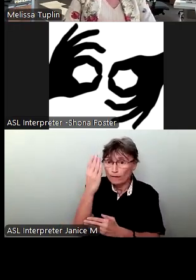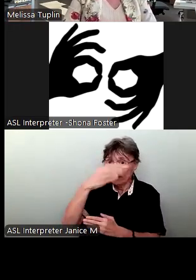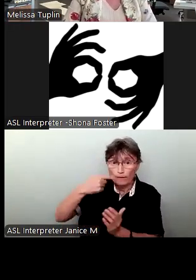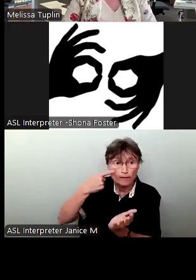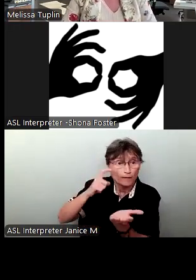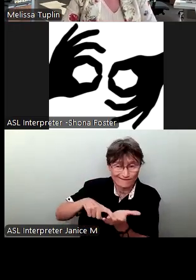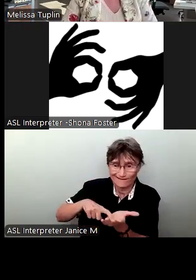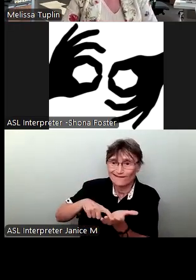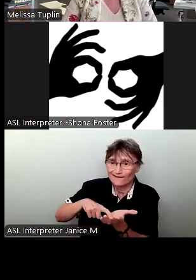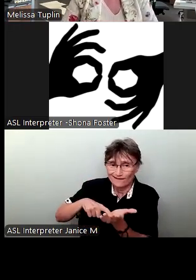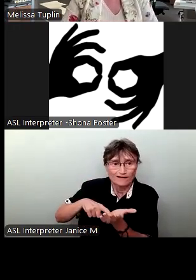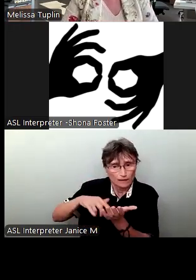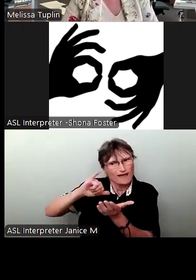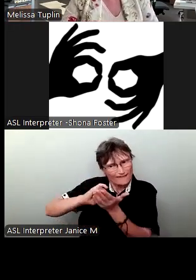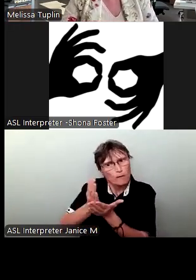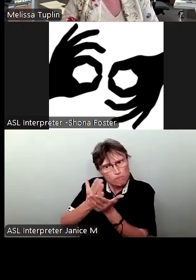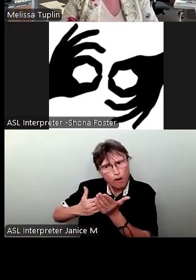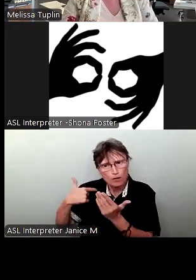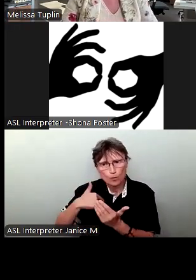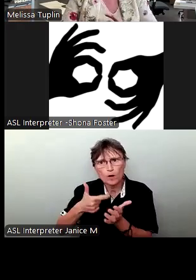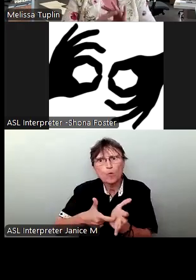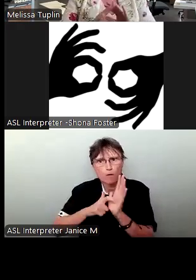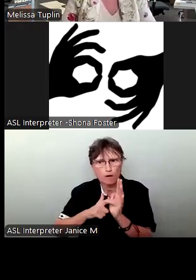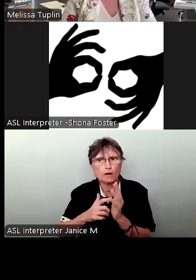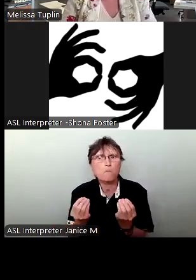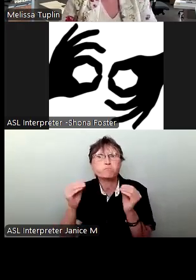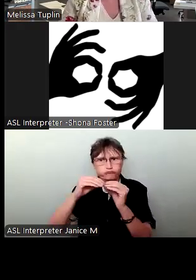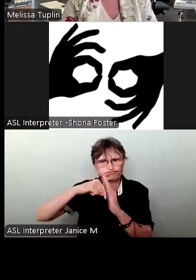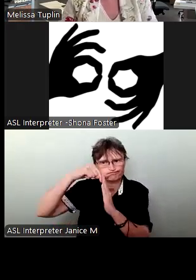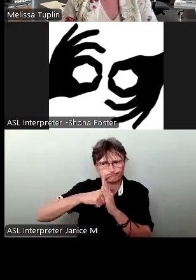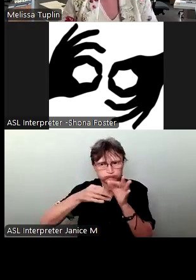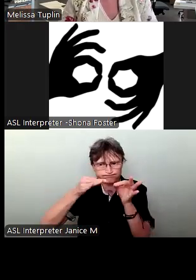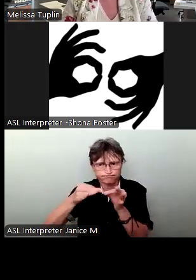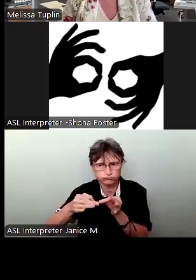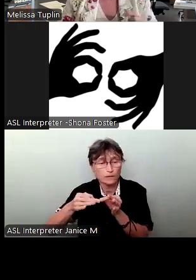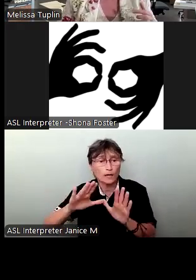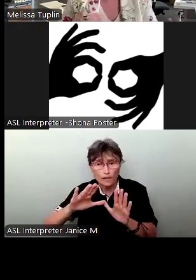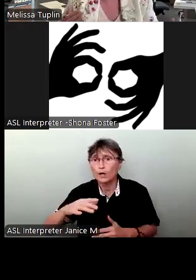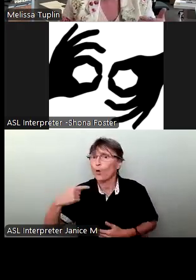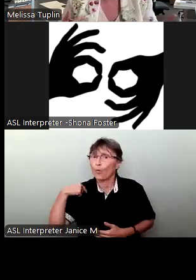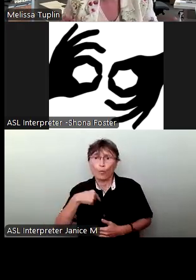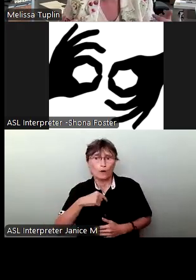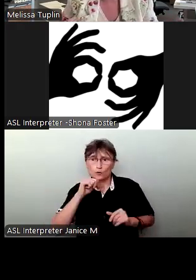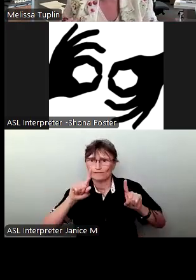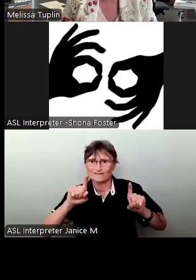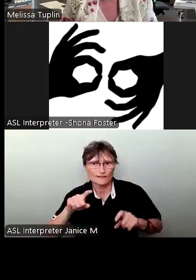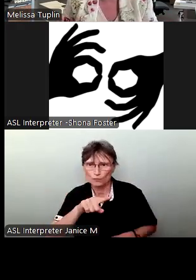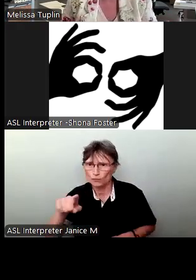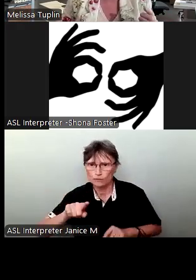recommend being very, very specific. This is not a test where we're asking you to list every single